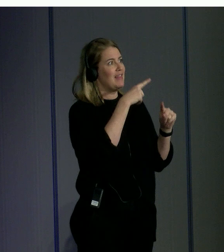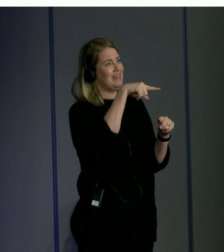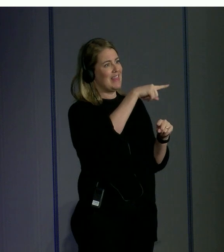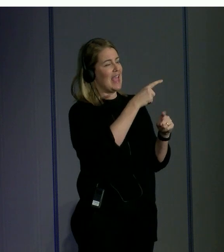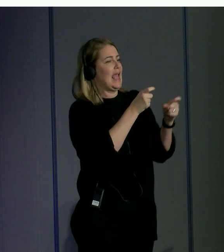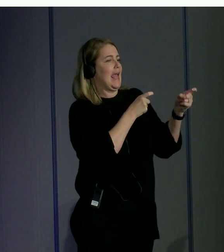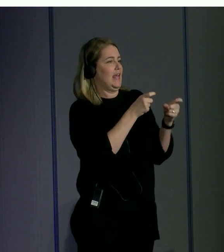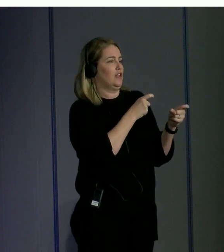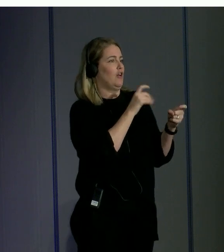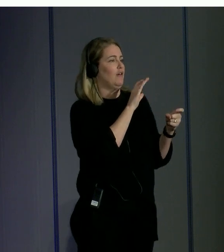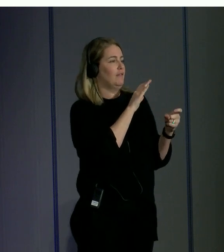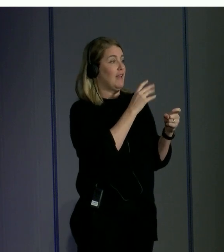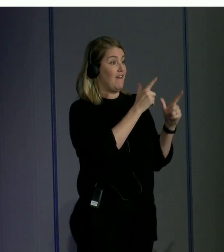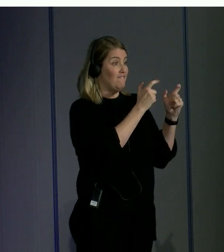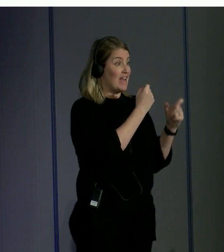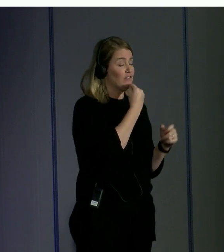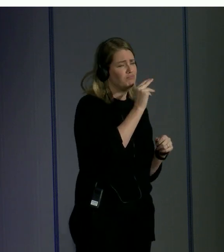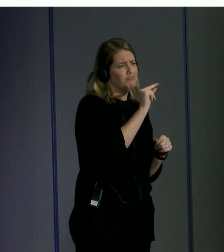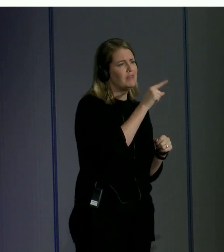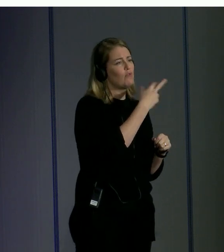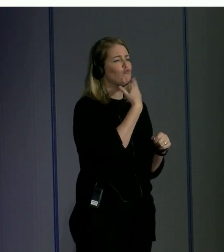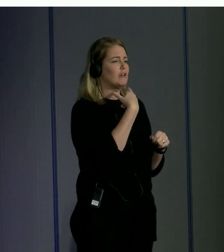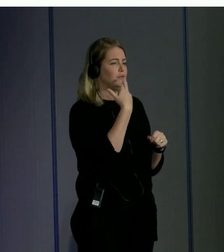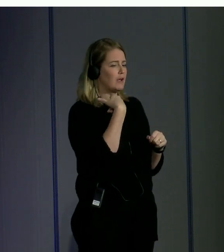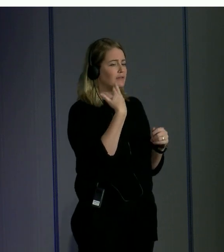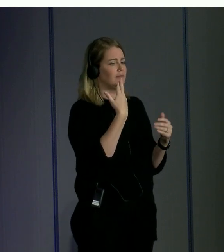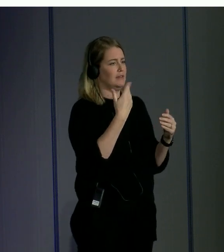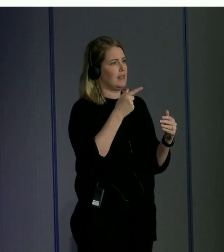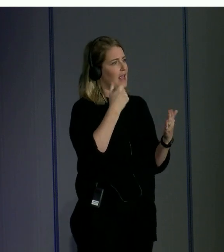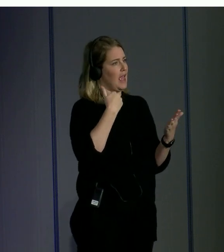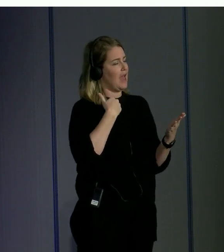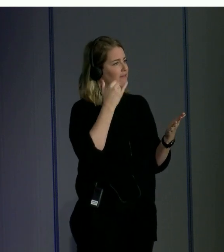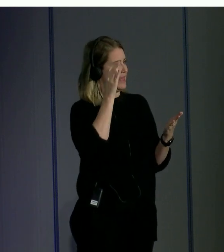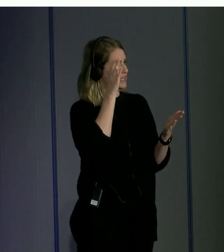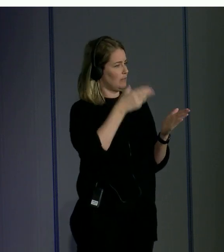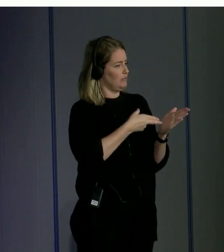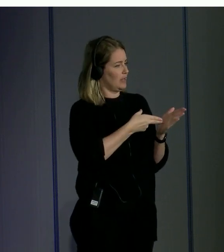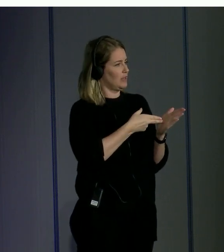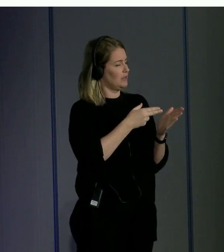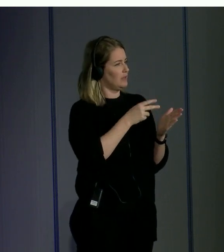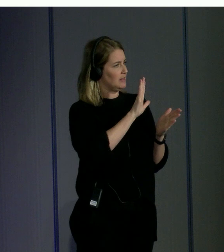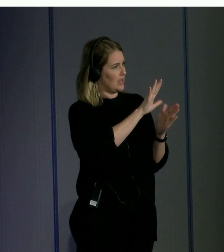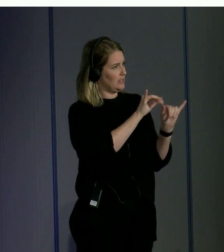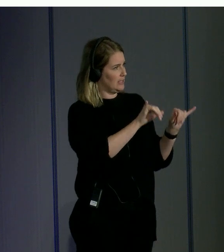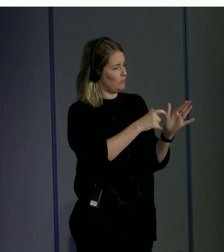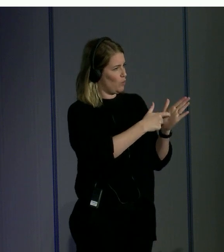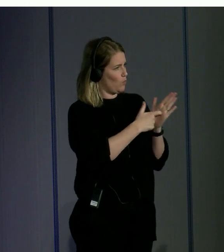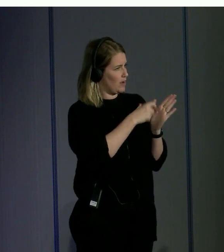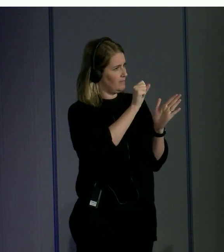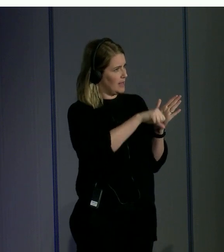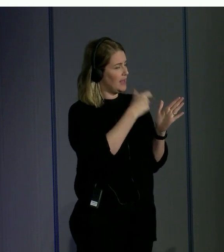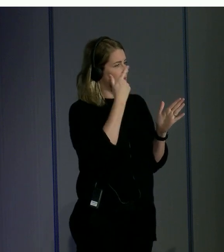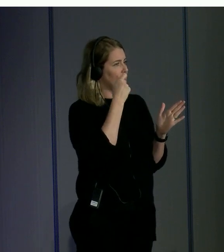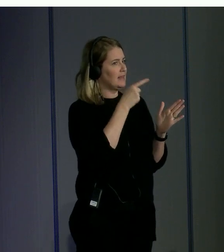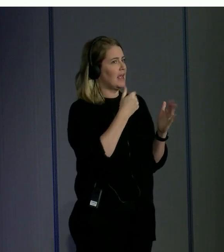Their infrastructure can handle it. It has the conceptual integrity their system requires, because they're getting more money